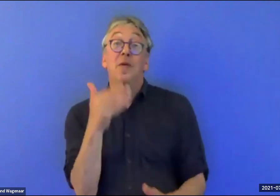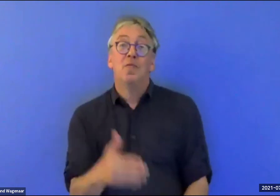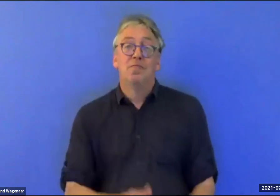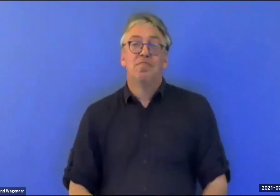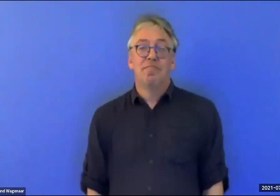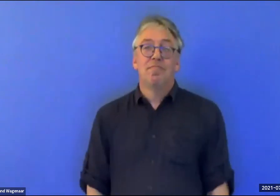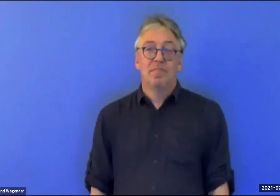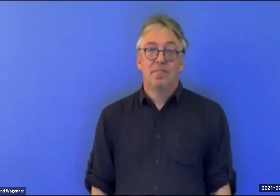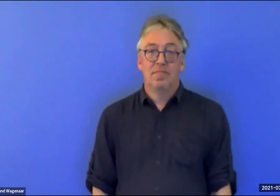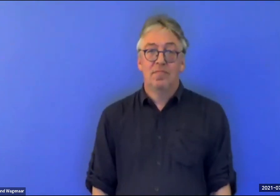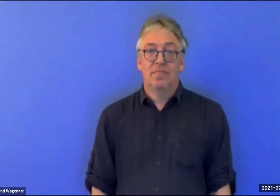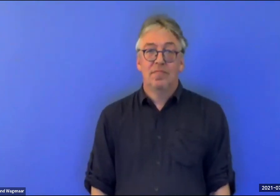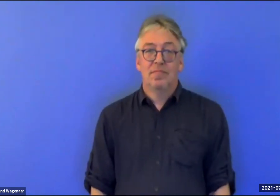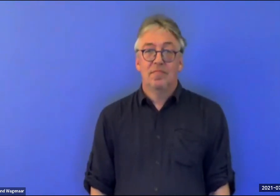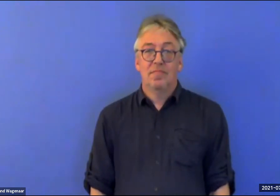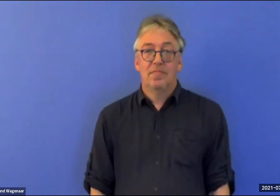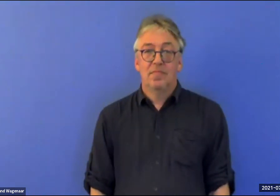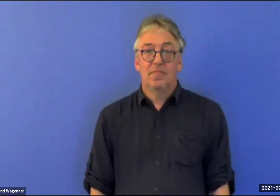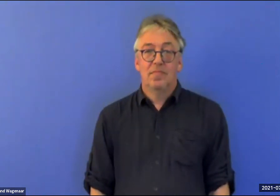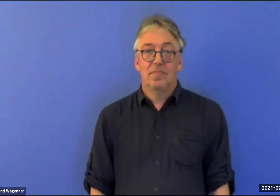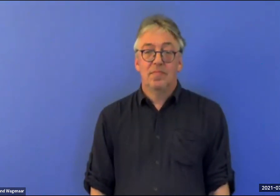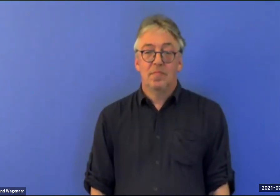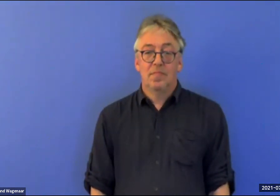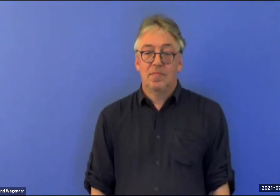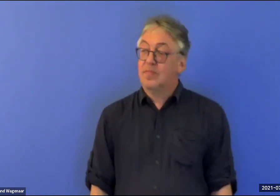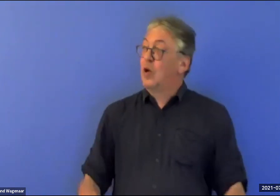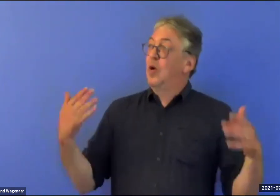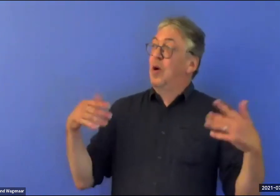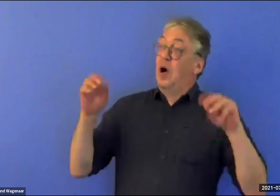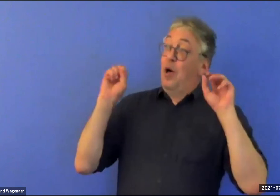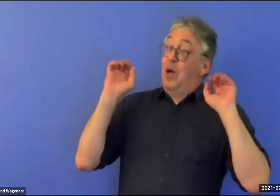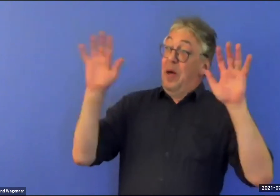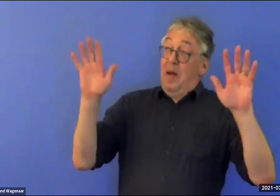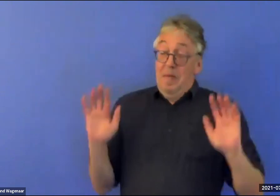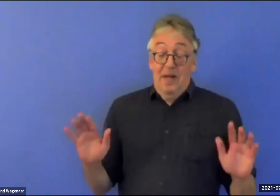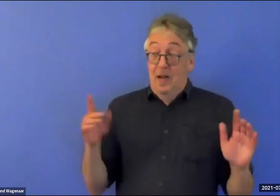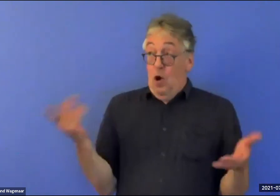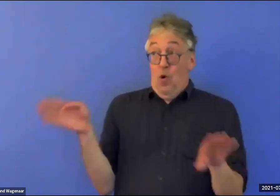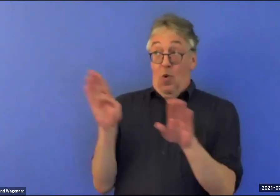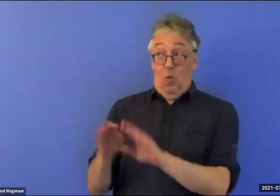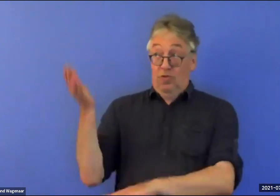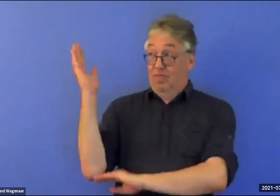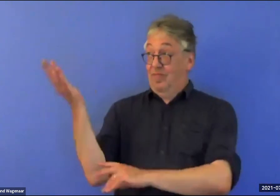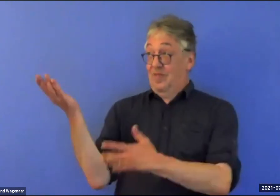must continue to listen. Thank you.